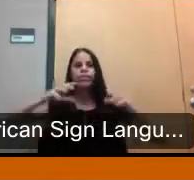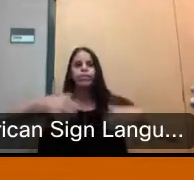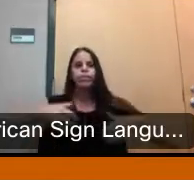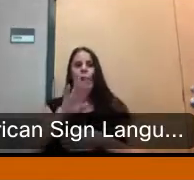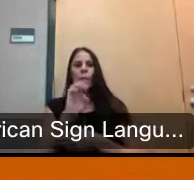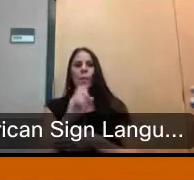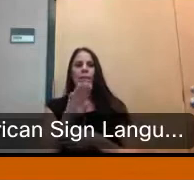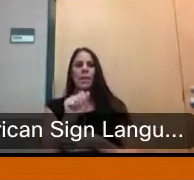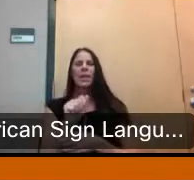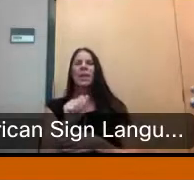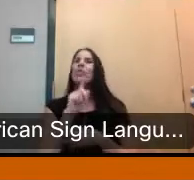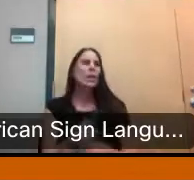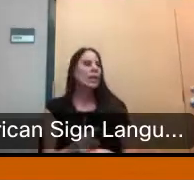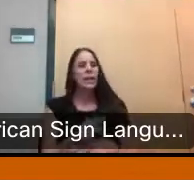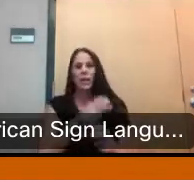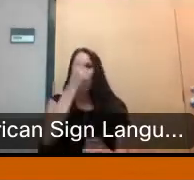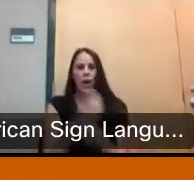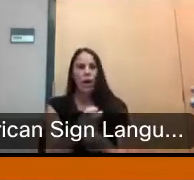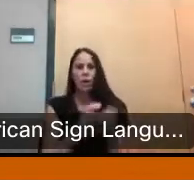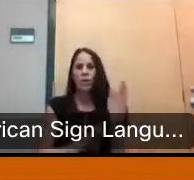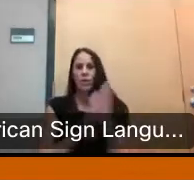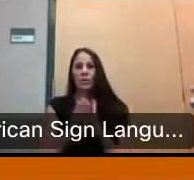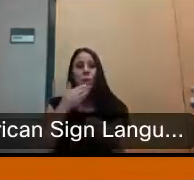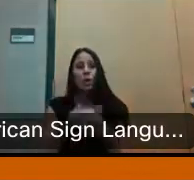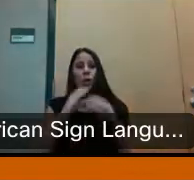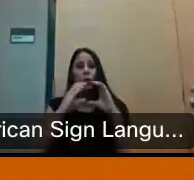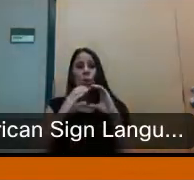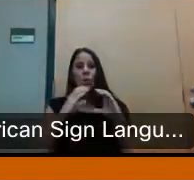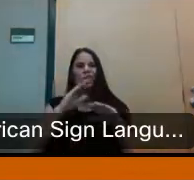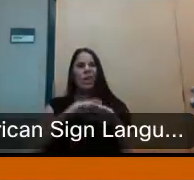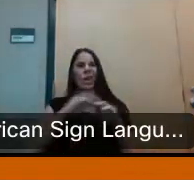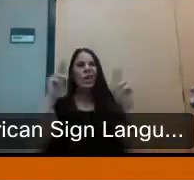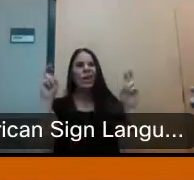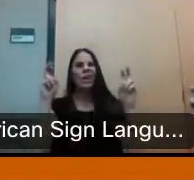It is really hard to build good communication on a giant pile of data. And so I think the